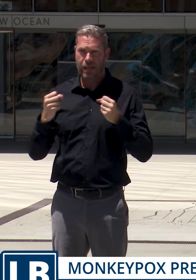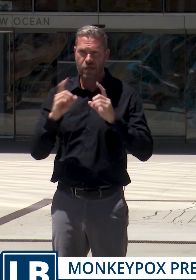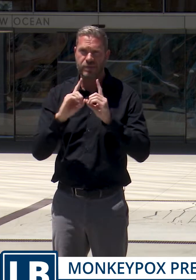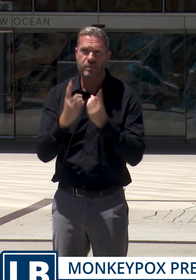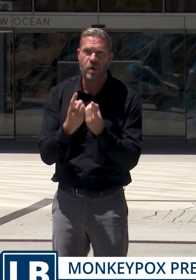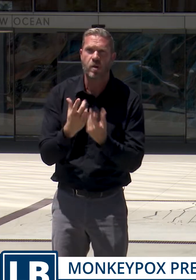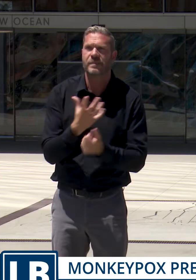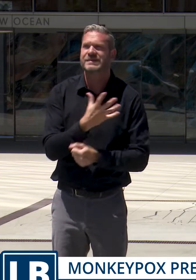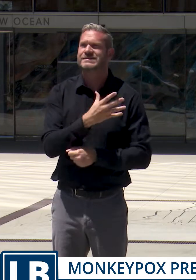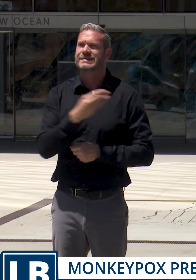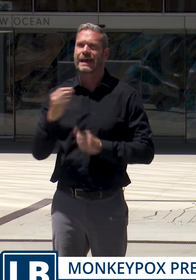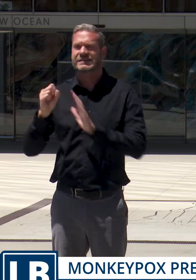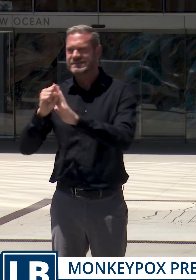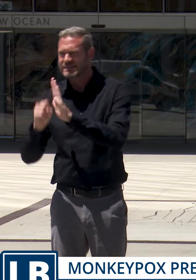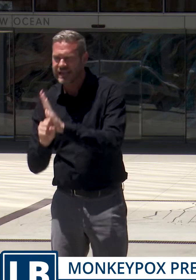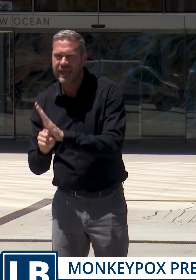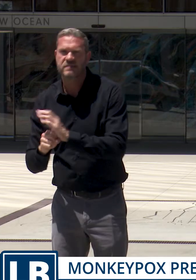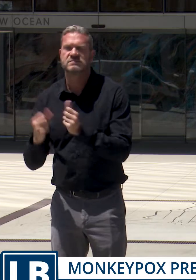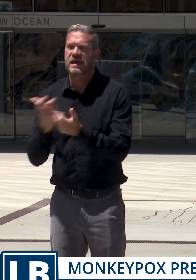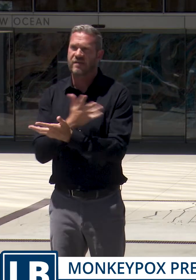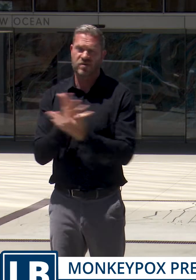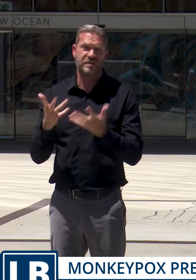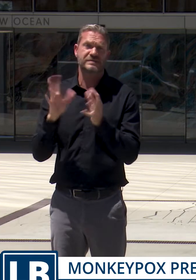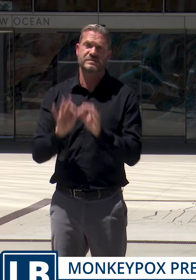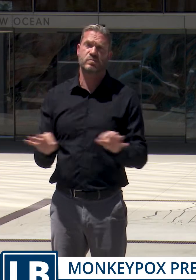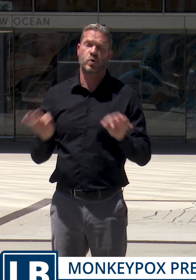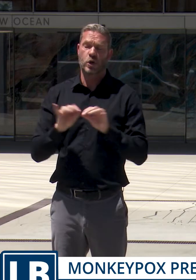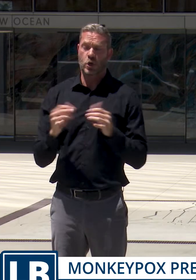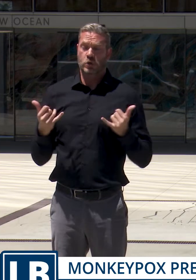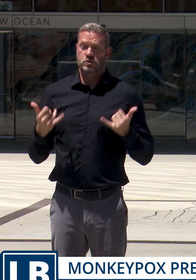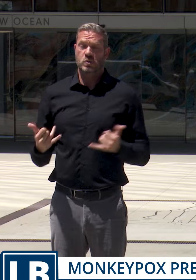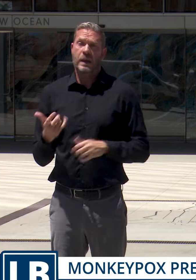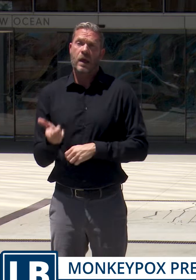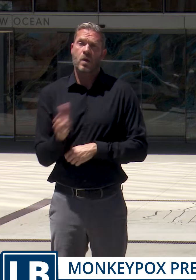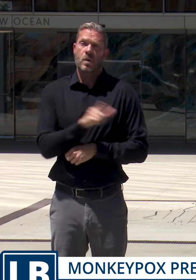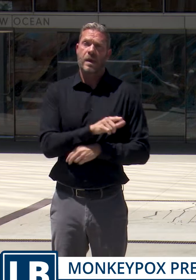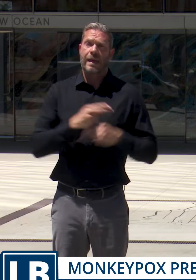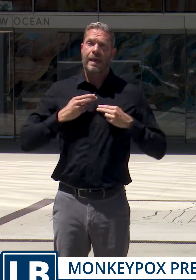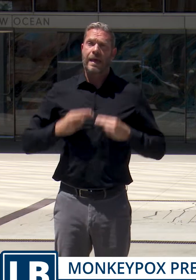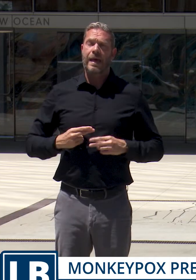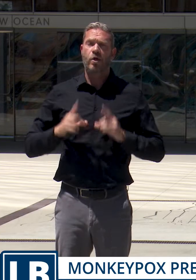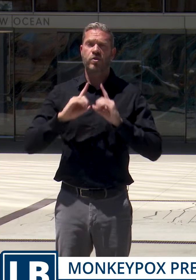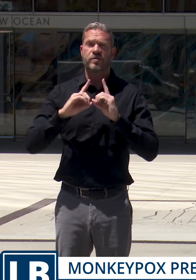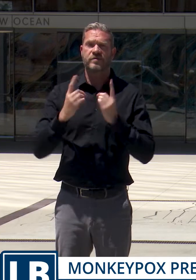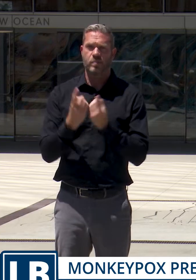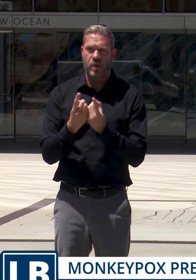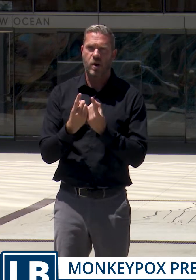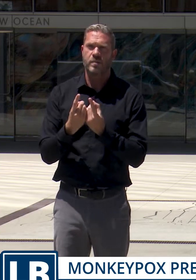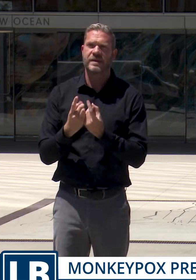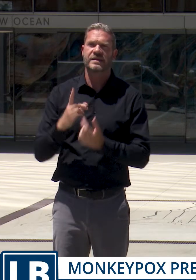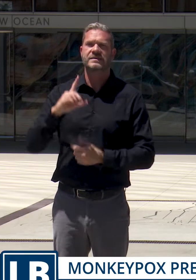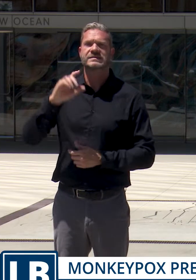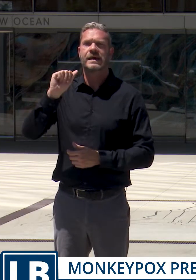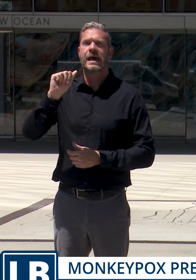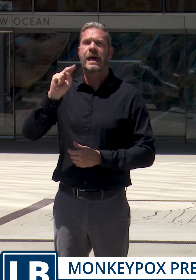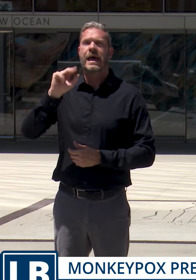of that is incredibly important and with that i'm going to turn this over to our health department beginning with dr anisa davis who is our city's health officer